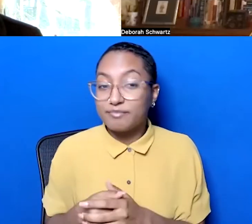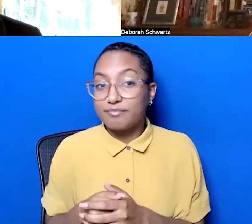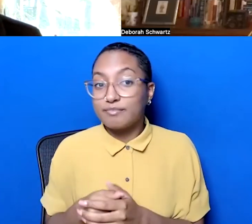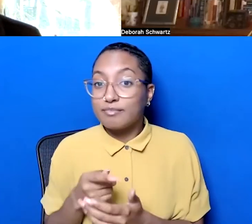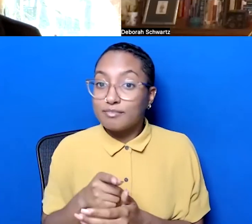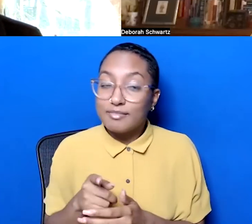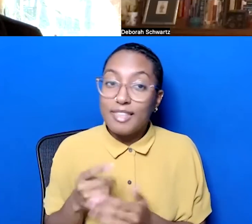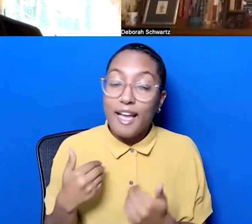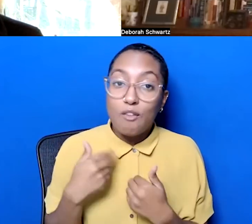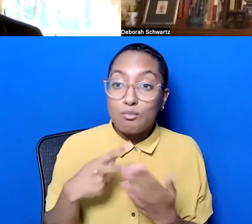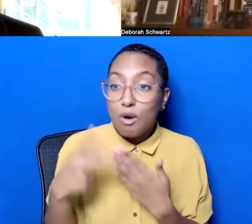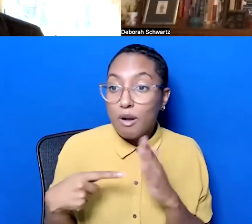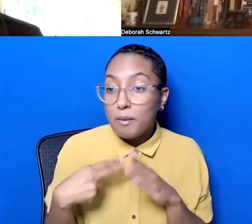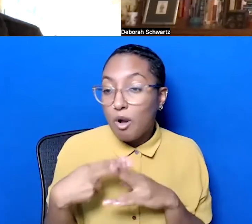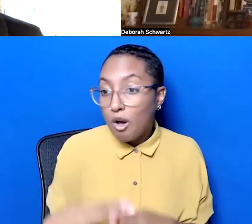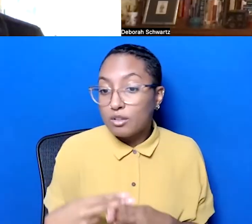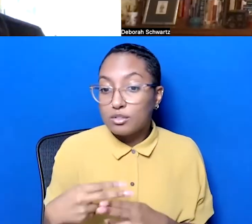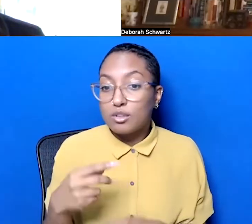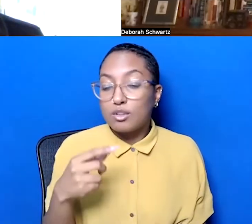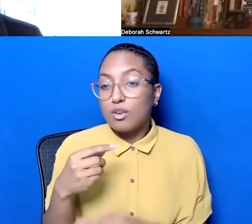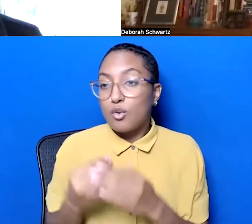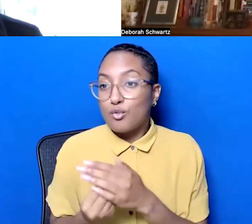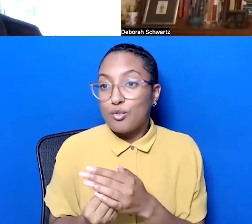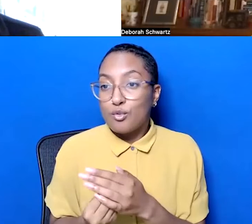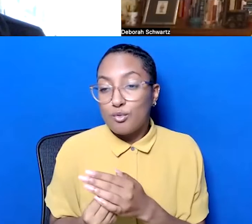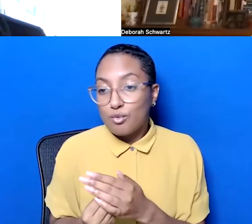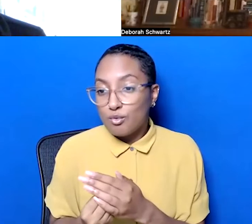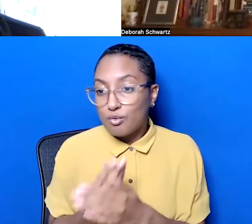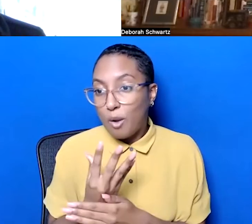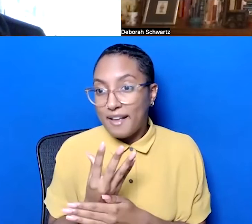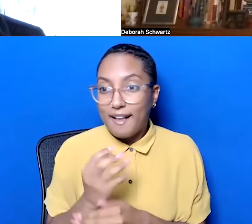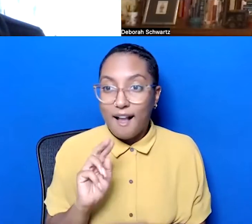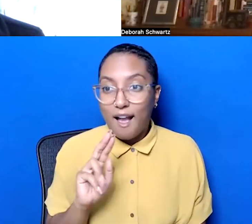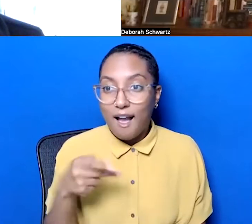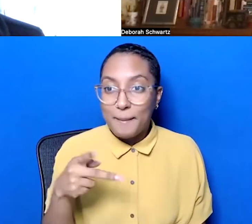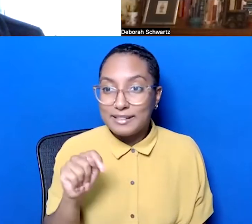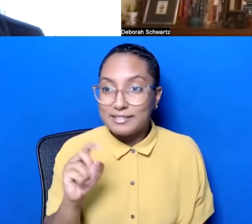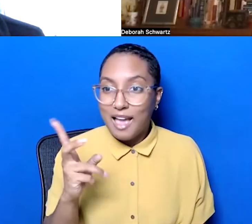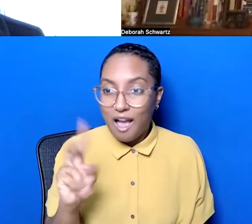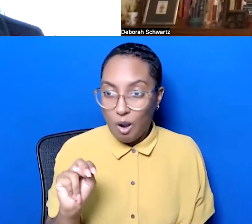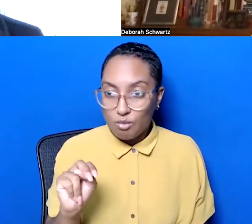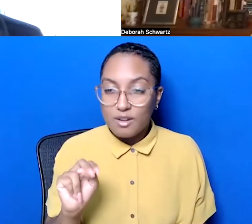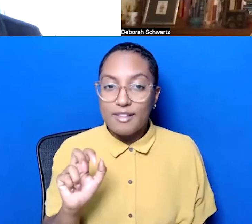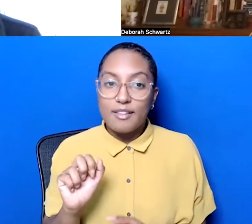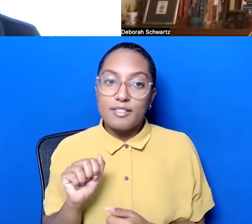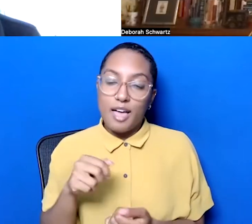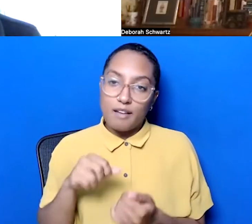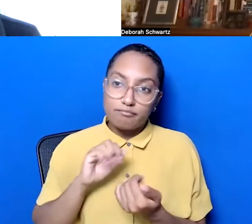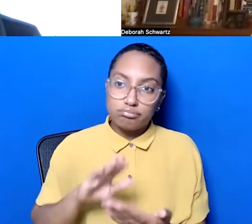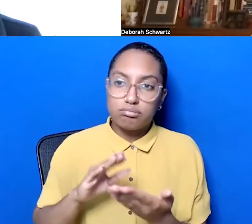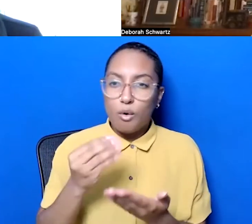called Growing Uptown which addresses the, the food issues in the, in the community. They have a program